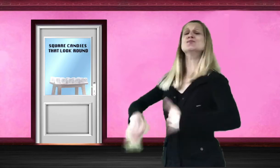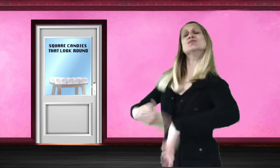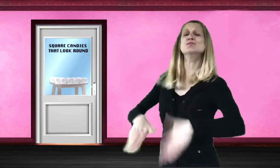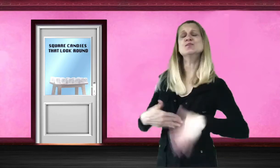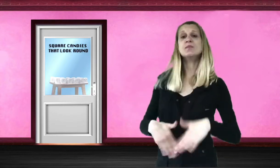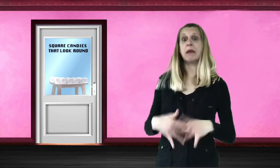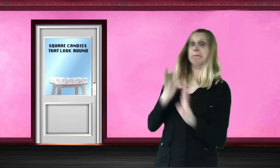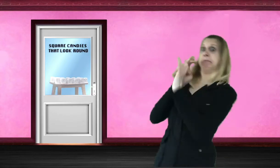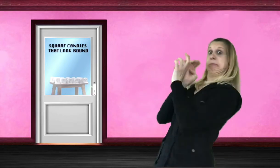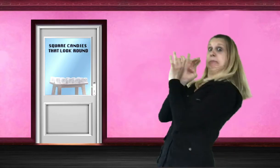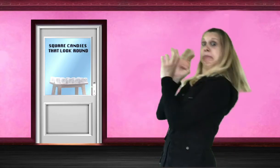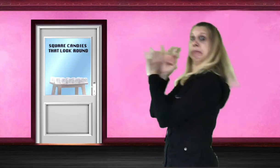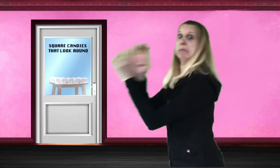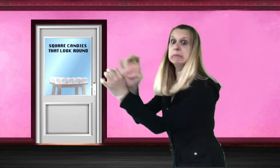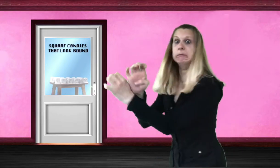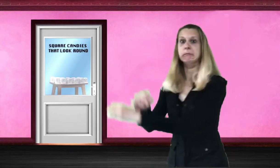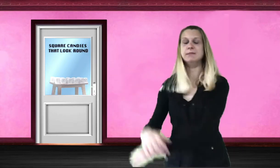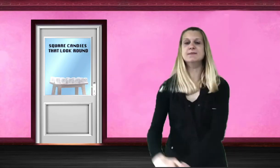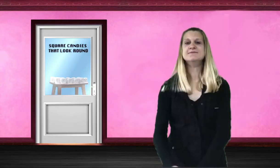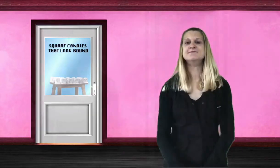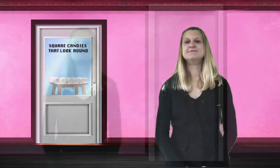Everyone hurried to follow Mr. Wonka.